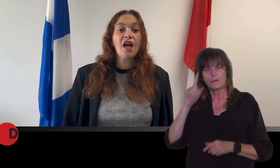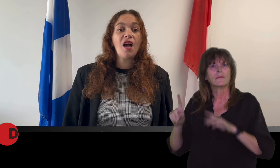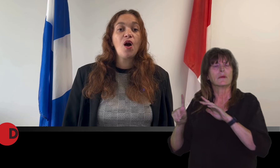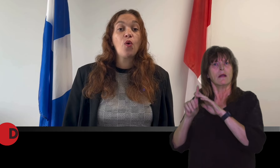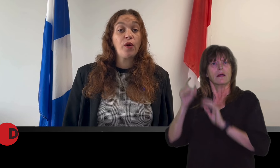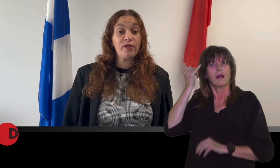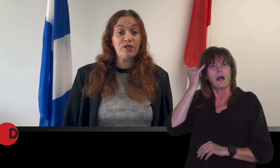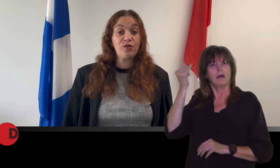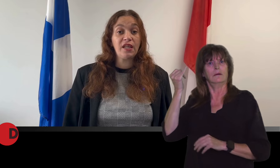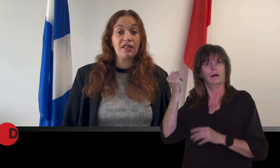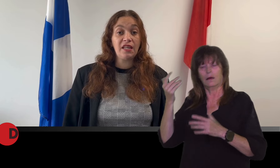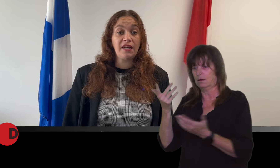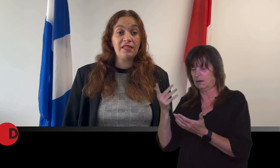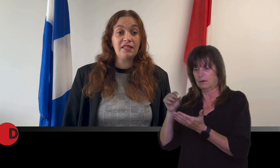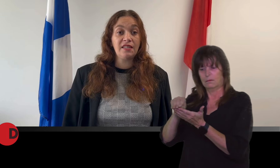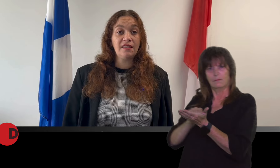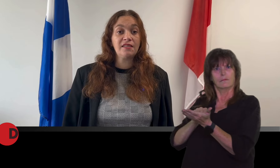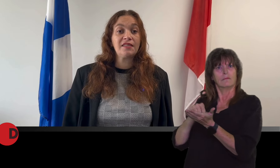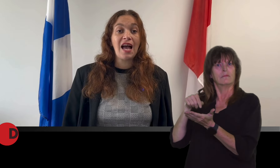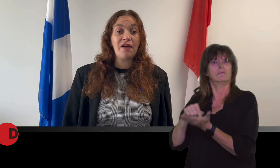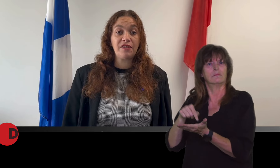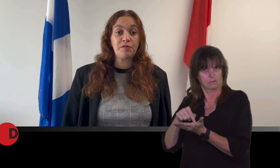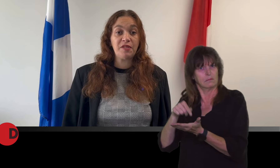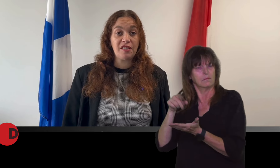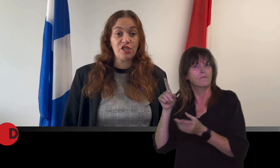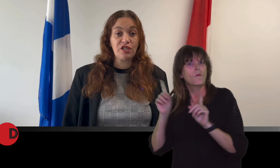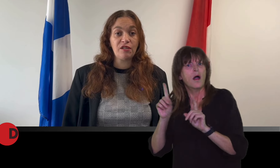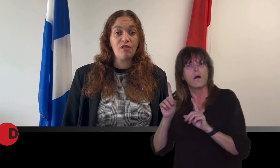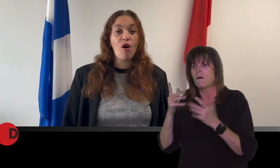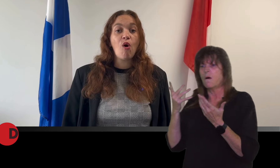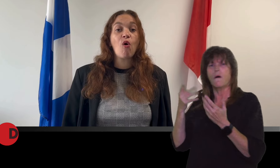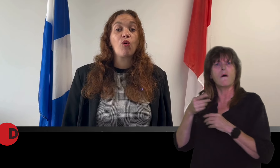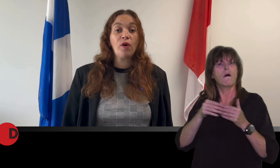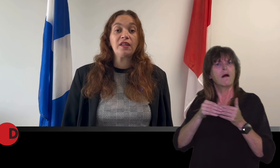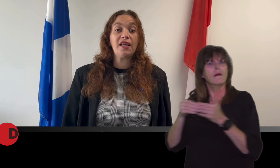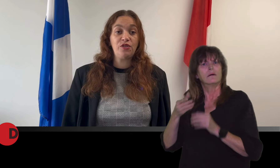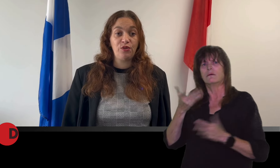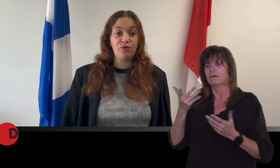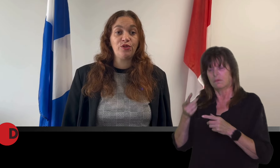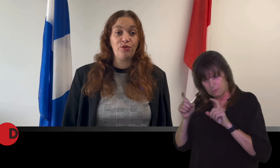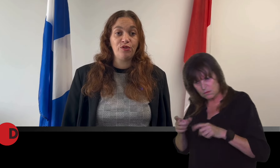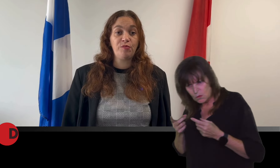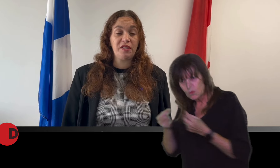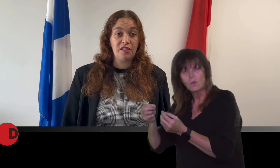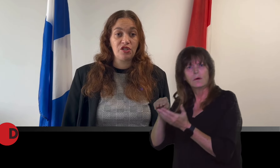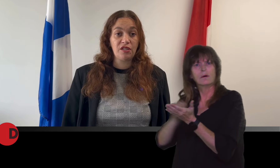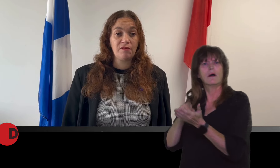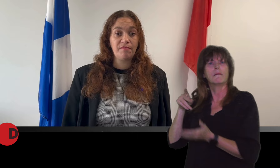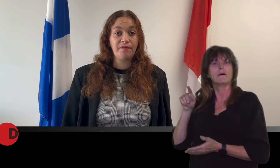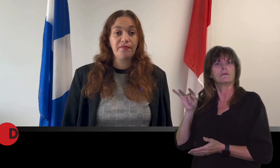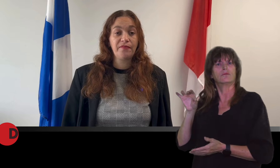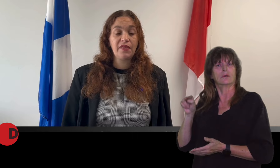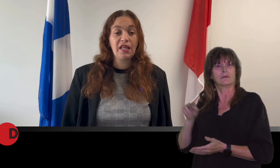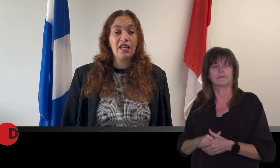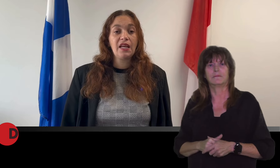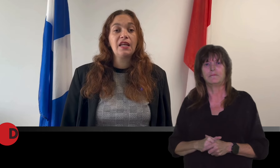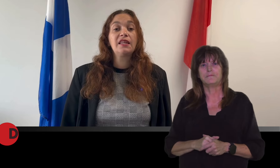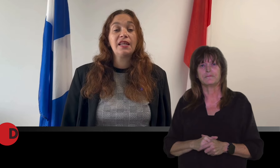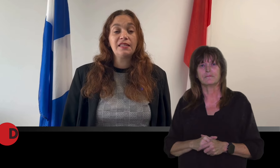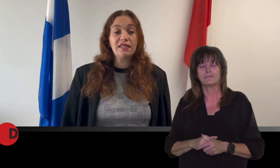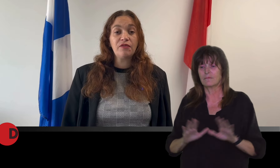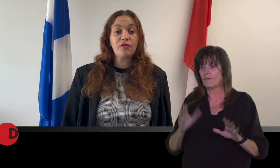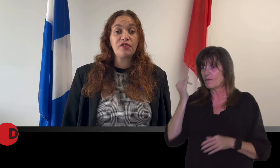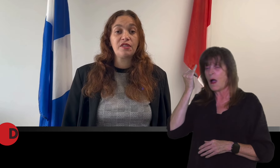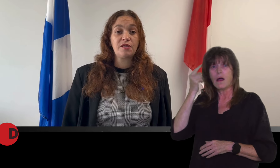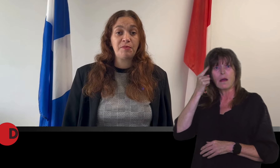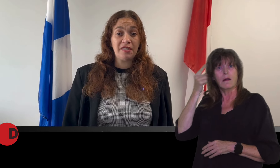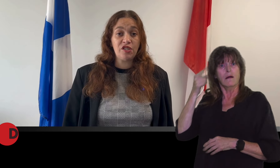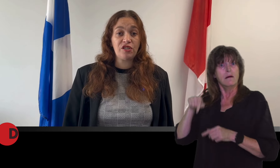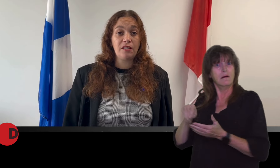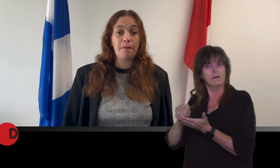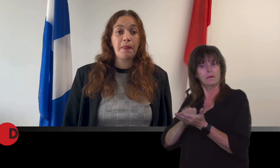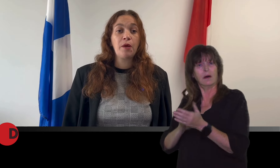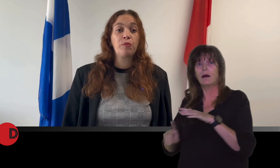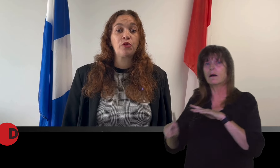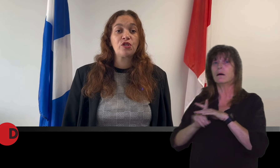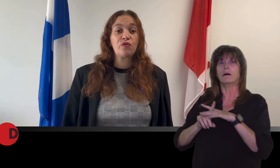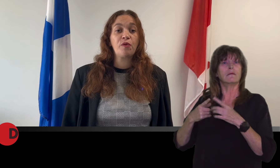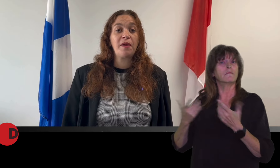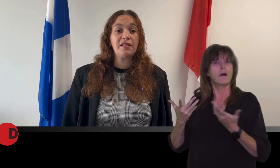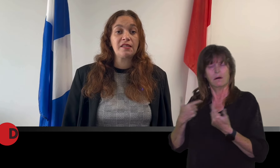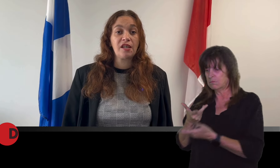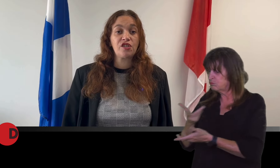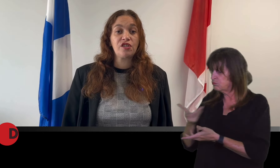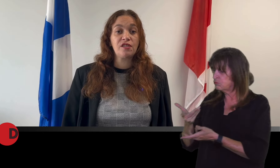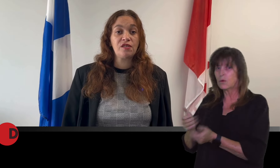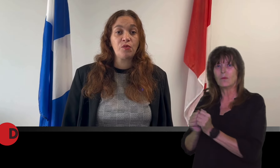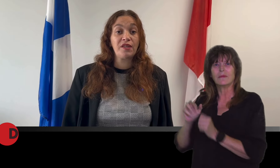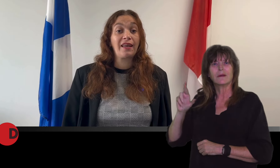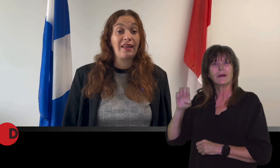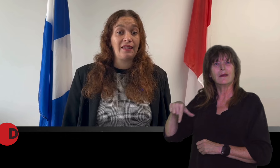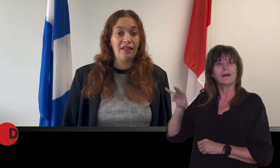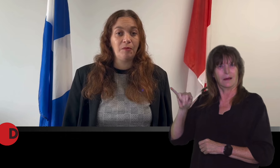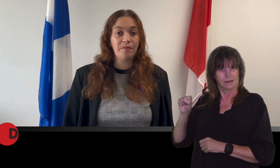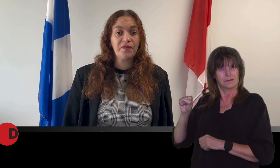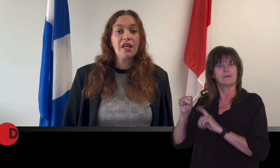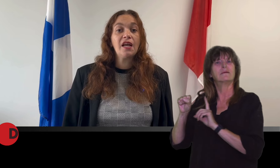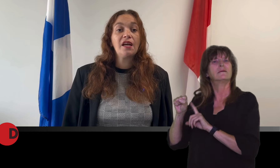The idea for this petition emerged from my discussions with Reqis,